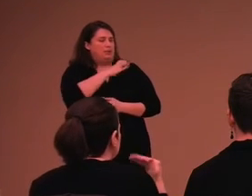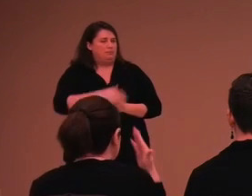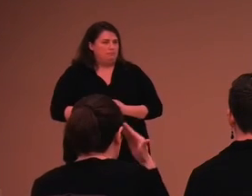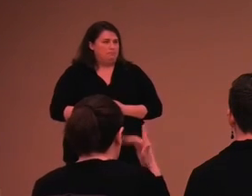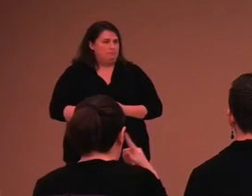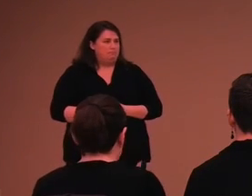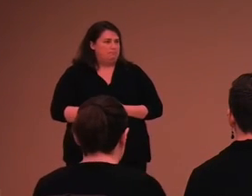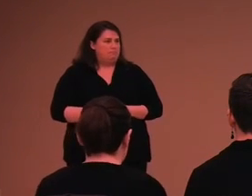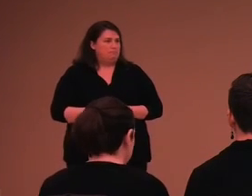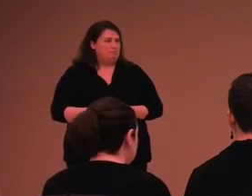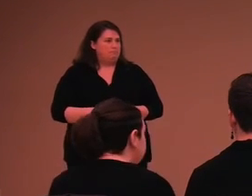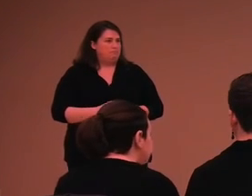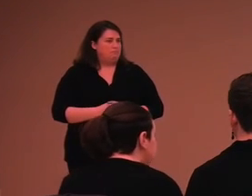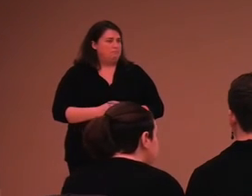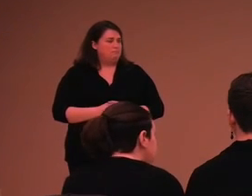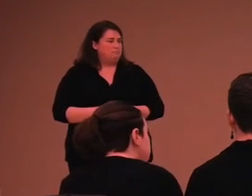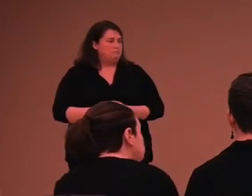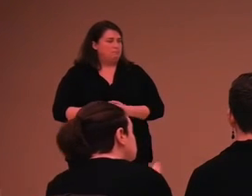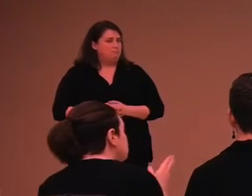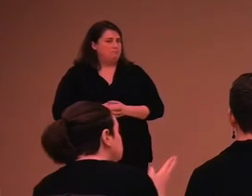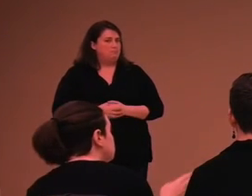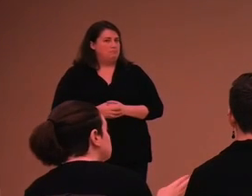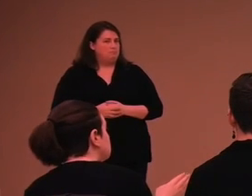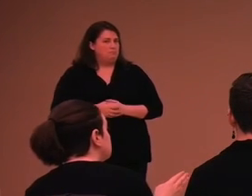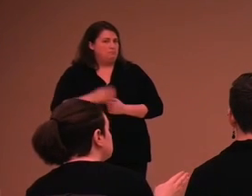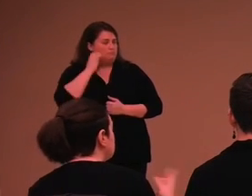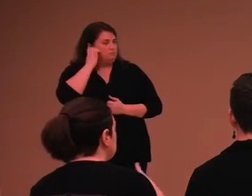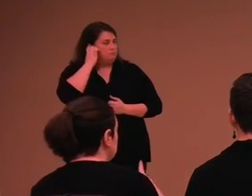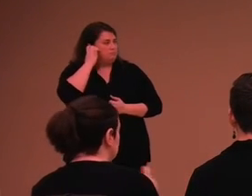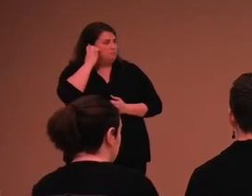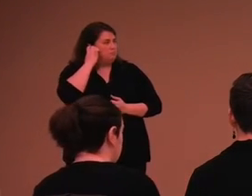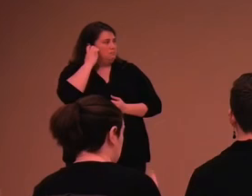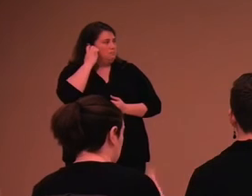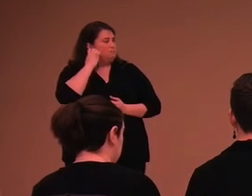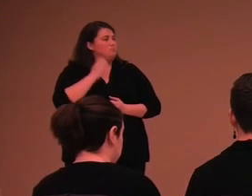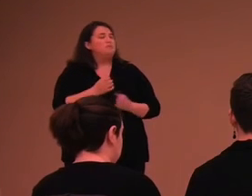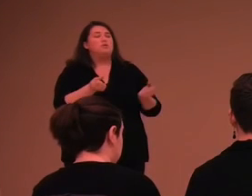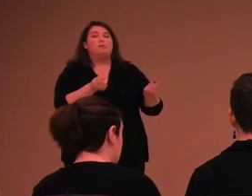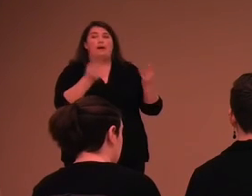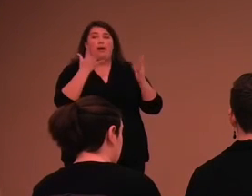She asked Rhonda about how many things like how much exhibit space and how many exhibits are gonna be in the